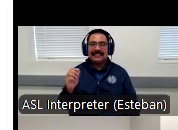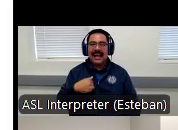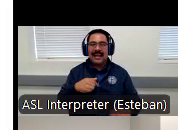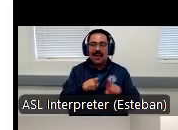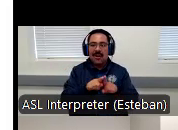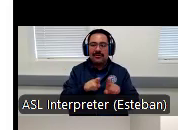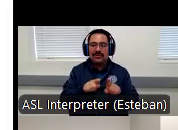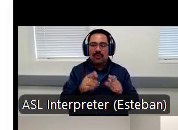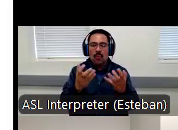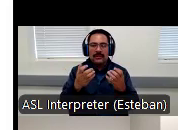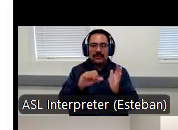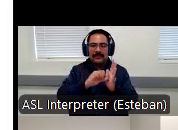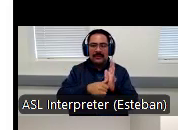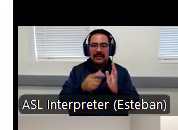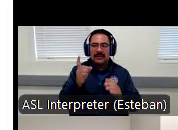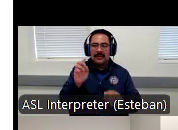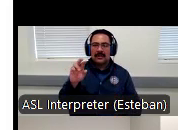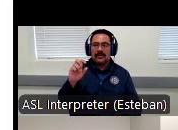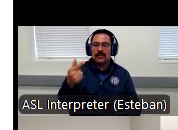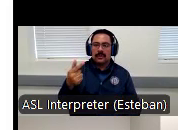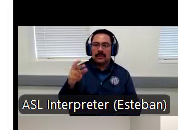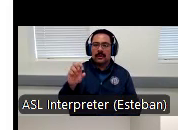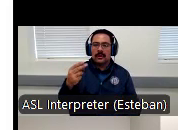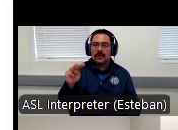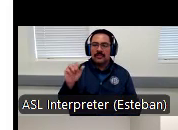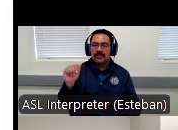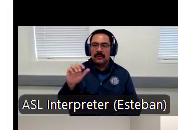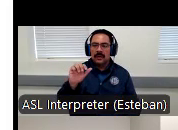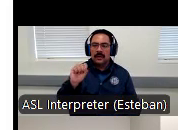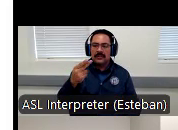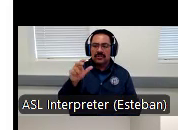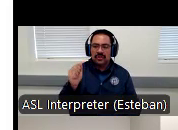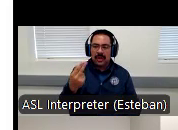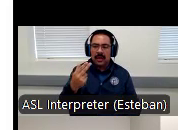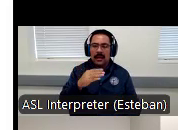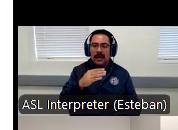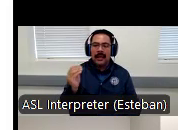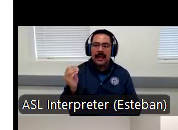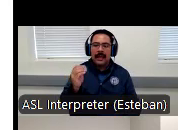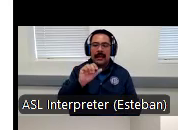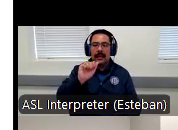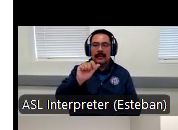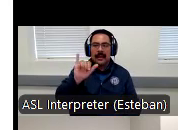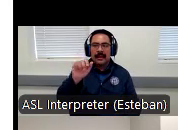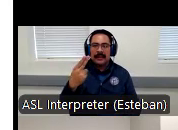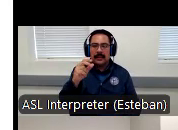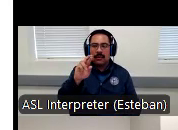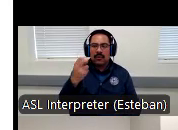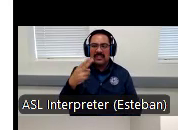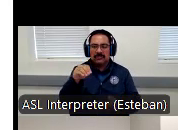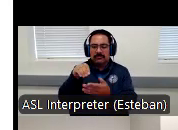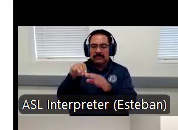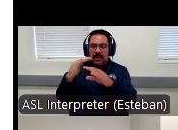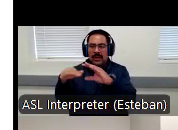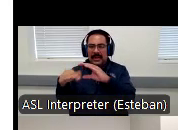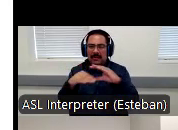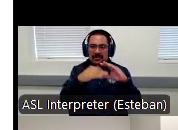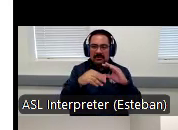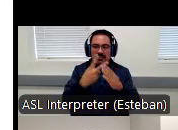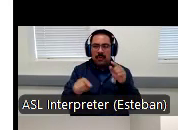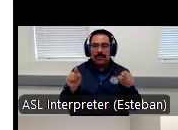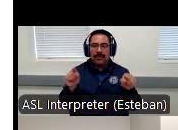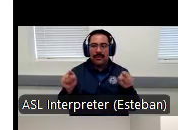want to note that Dr. Grishma Shah and Aliyah Rich have added their email addresses here. So